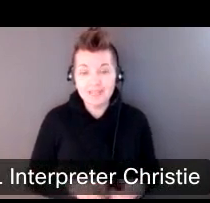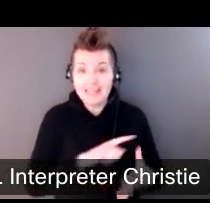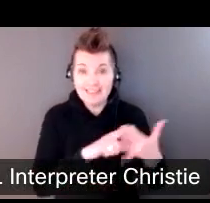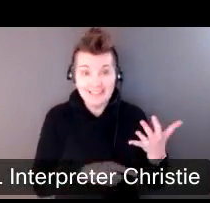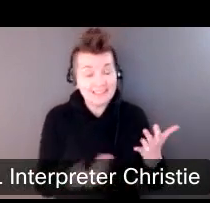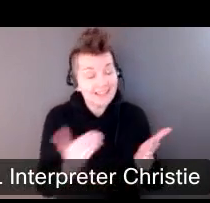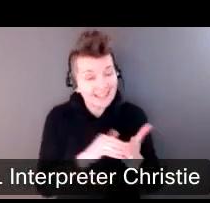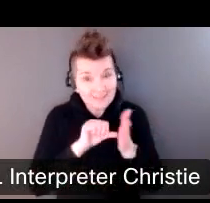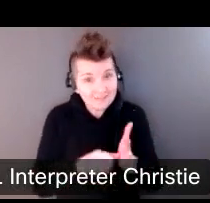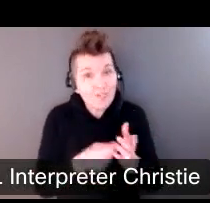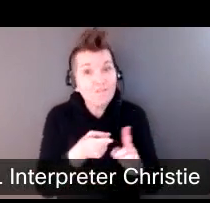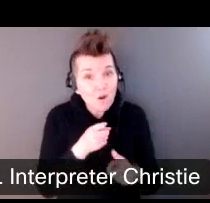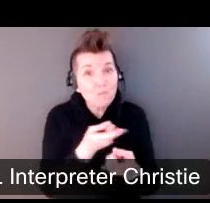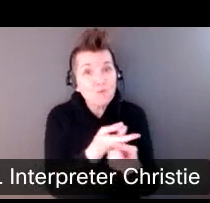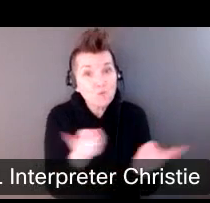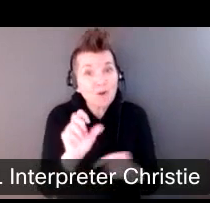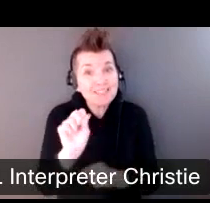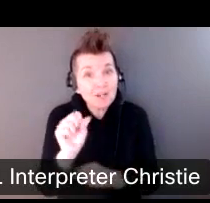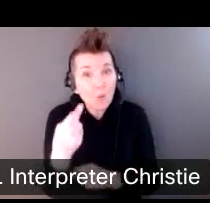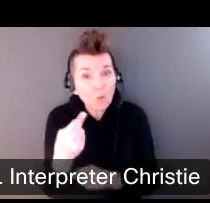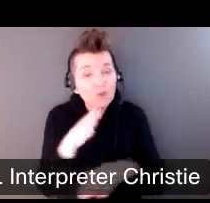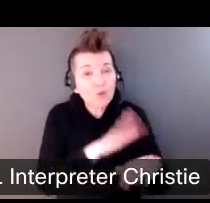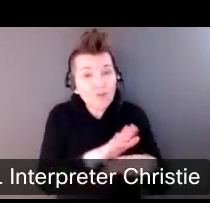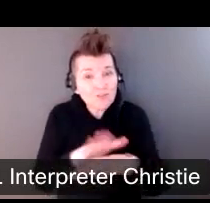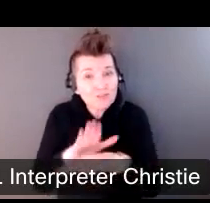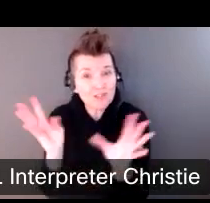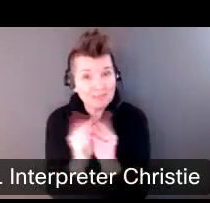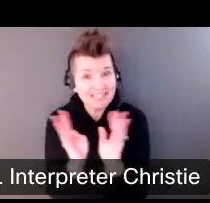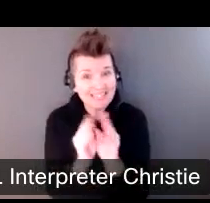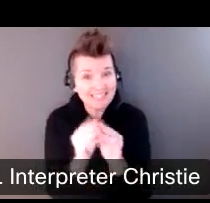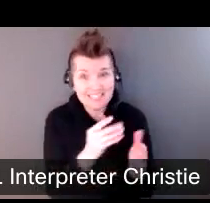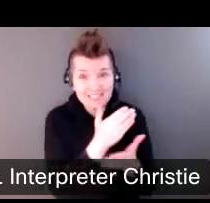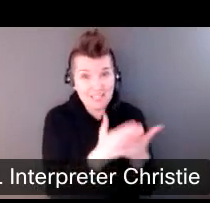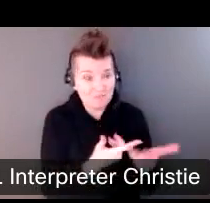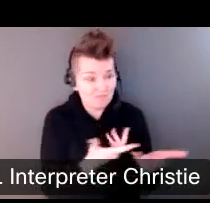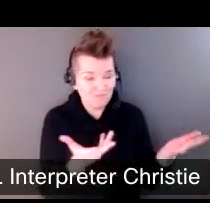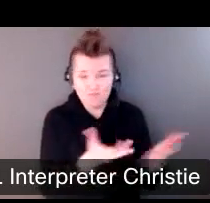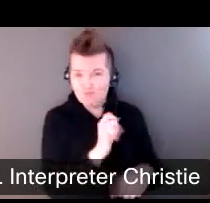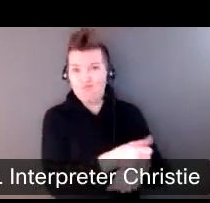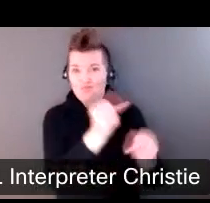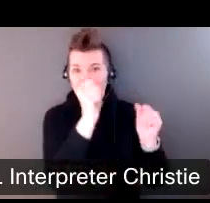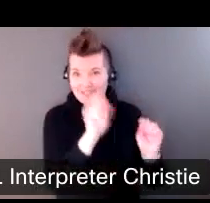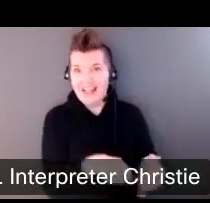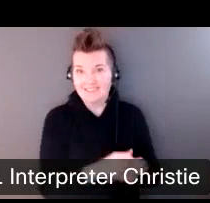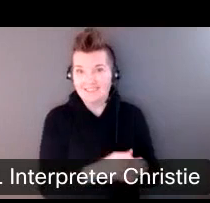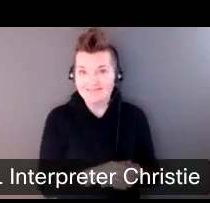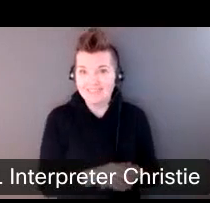that stakeholder consultation. So without further ado, I'd like to bring Stuart McGhie, he's my manager of the work